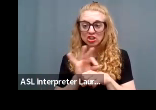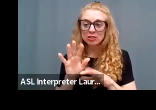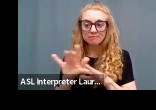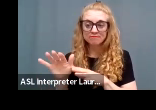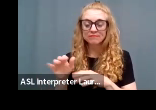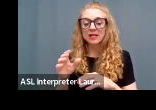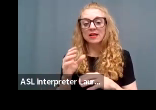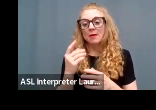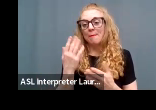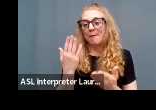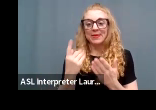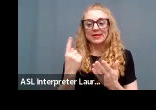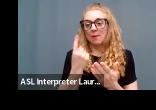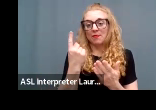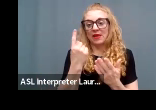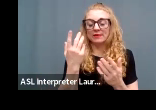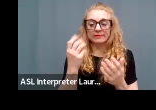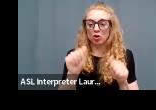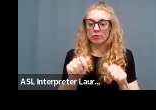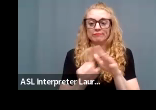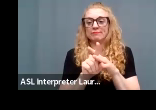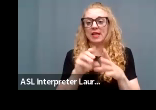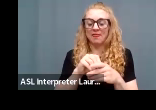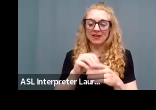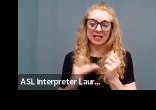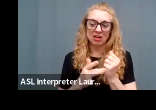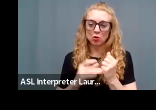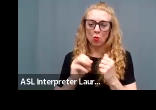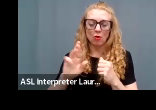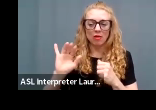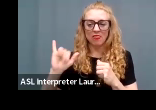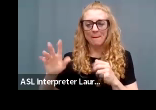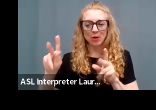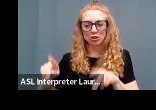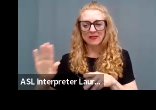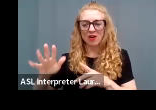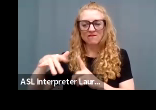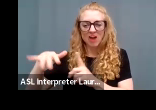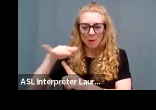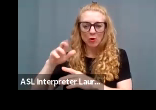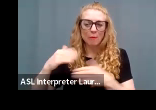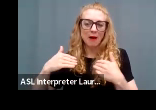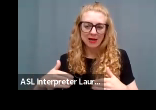technology space or the individual's conditions or environment that would want us to change user